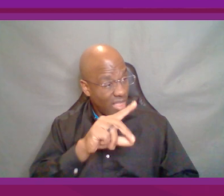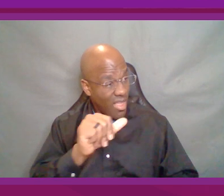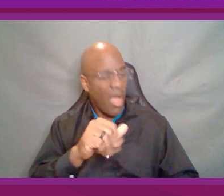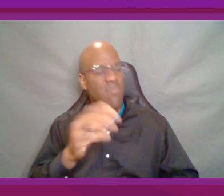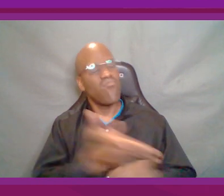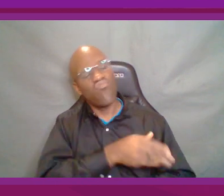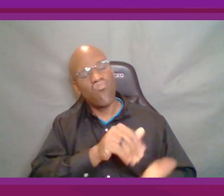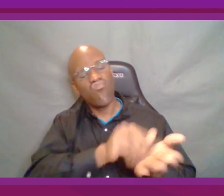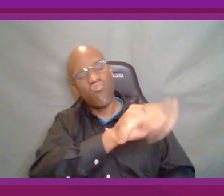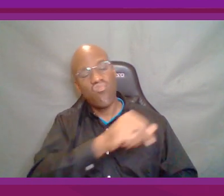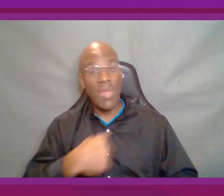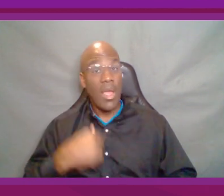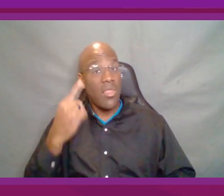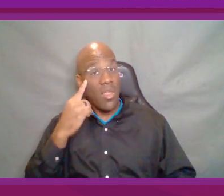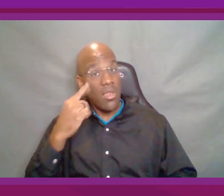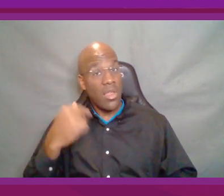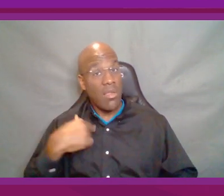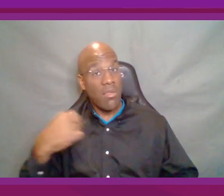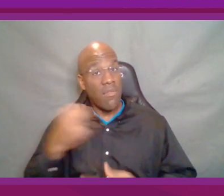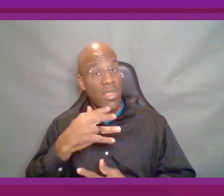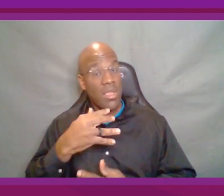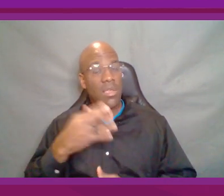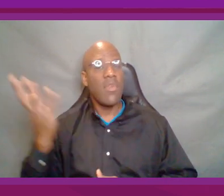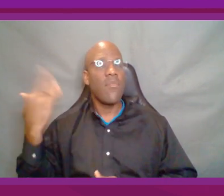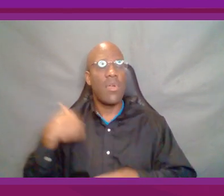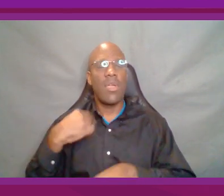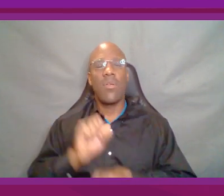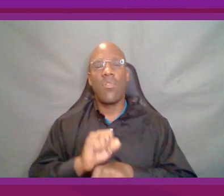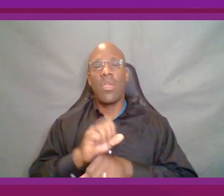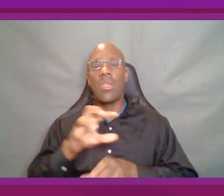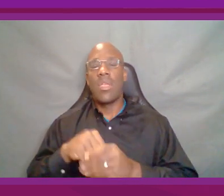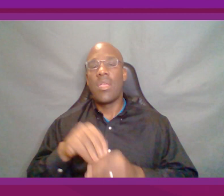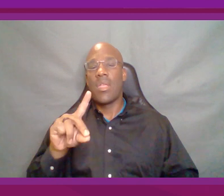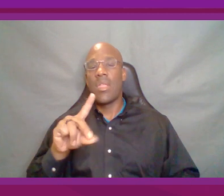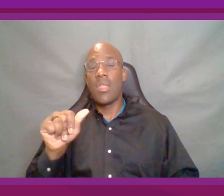fire me because I am trans. And so I had a job working within the disability world